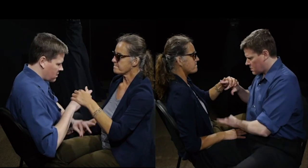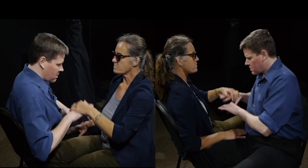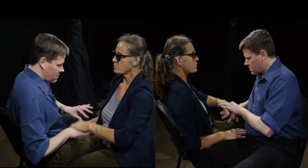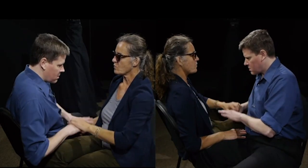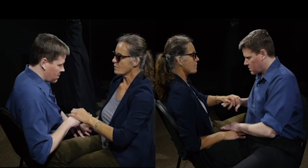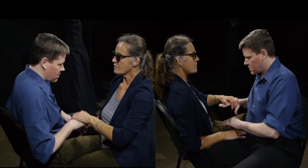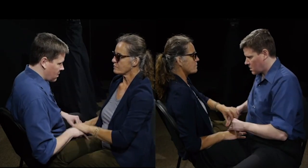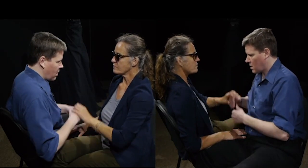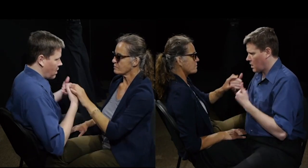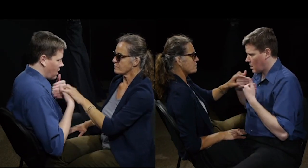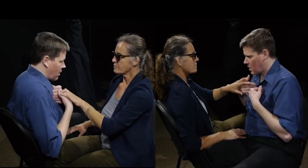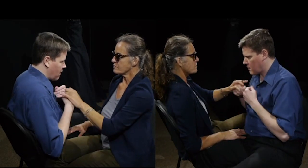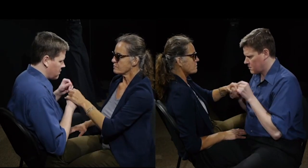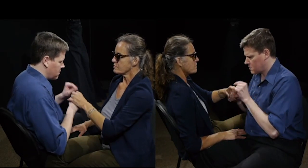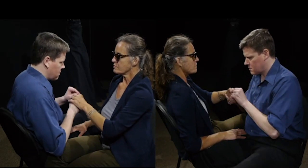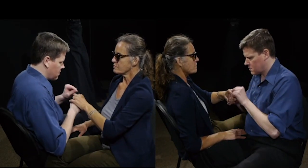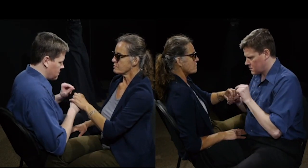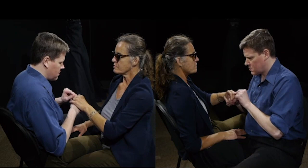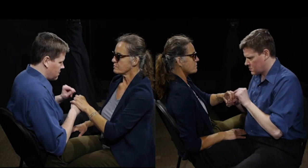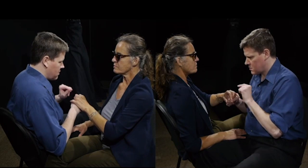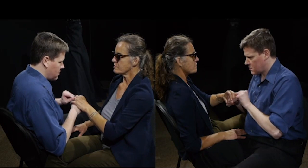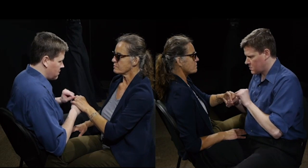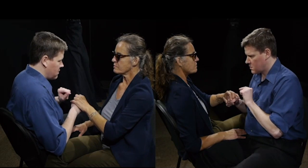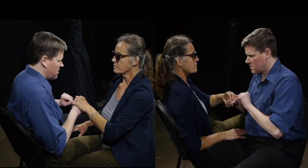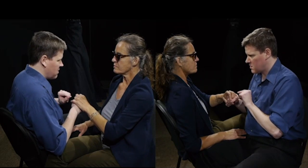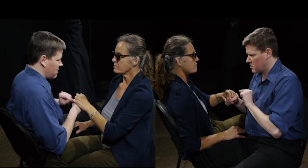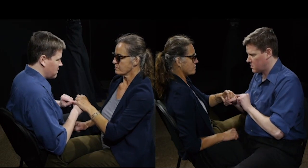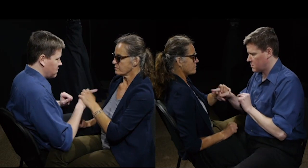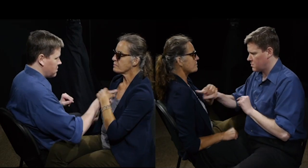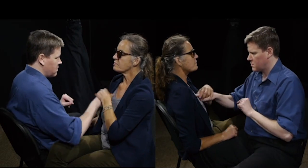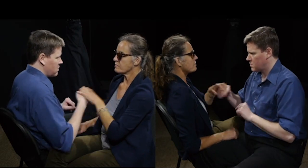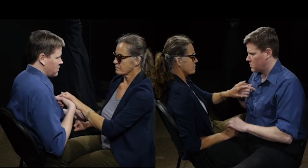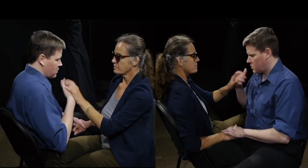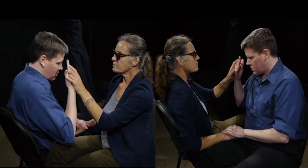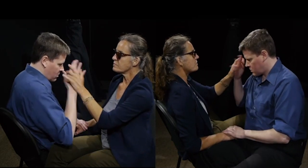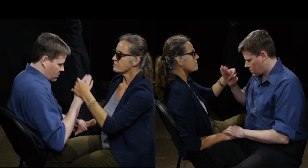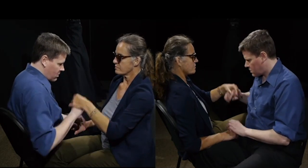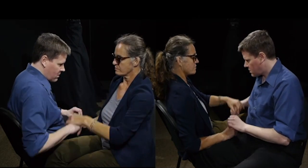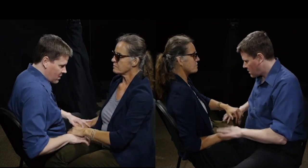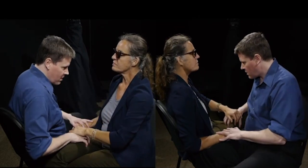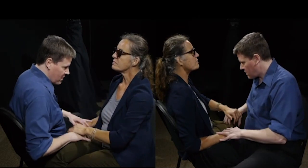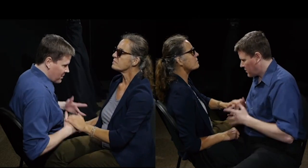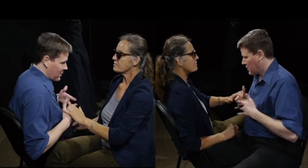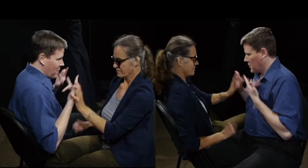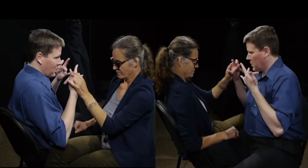as we communicate with one another in our everyday lives. Some things can only come under notice